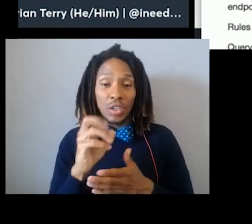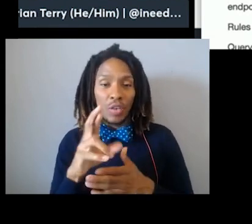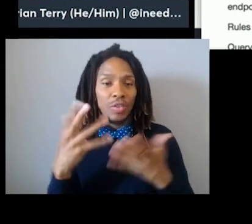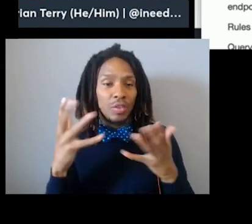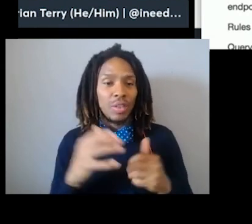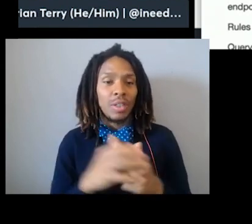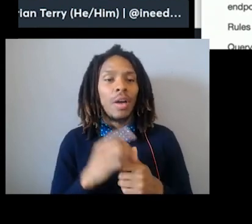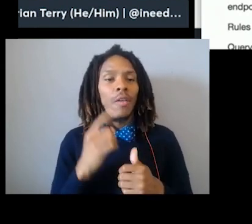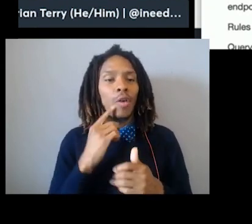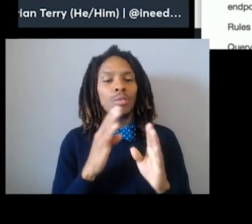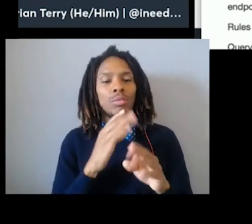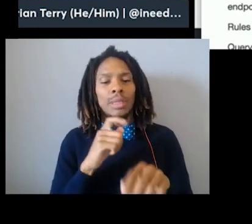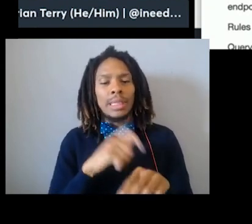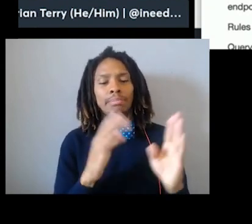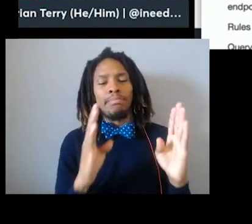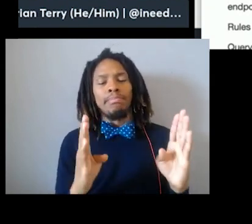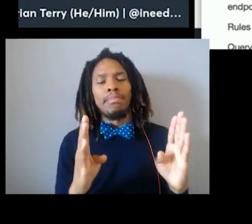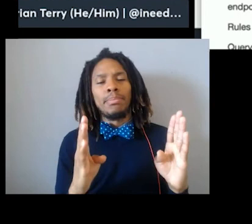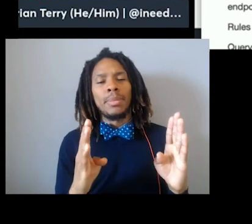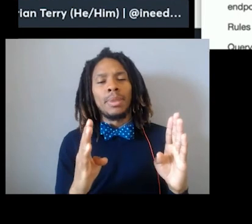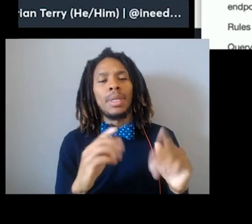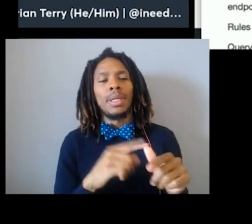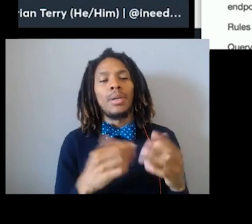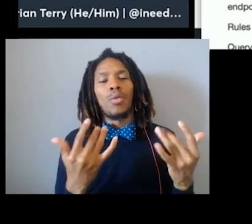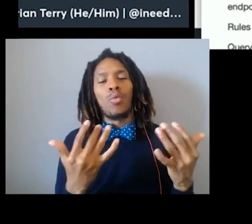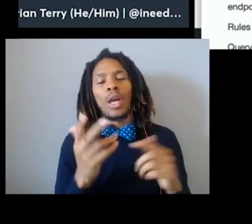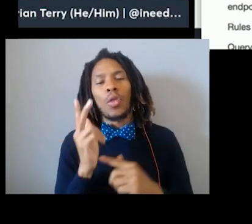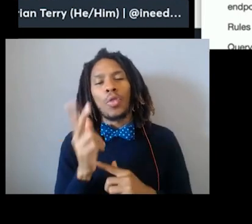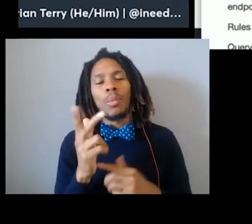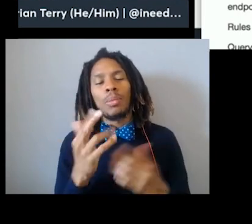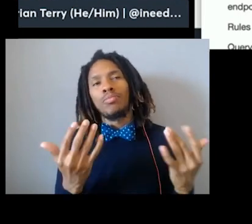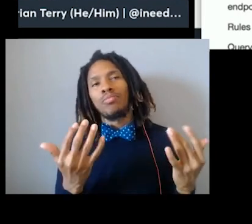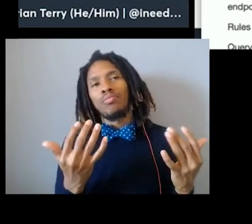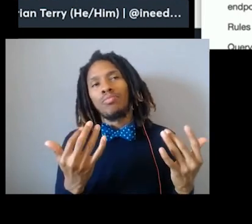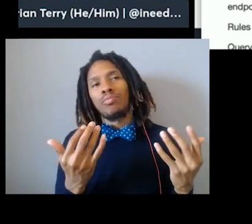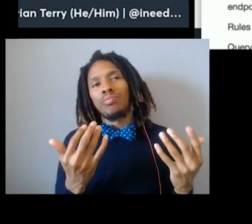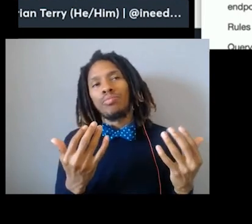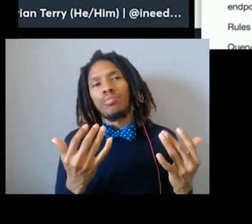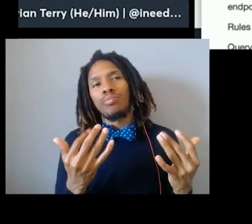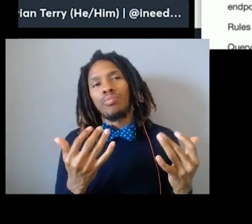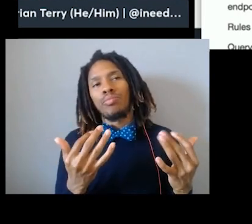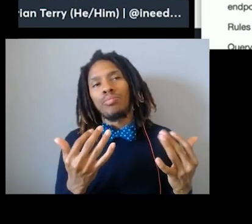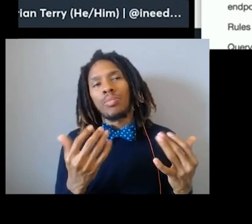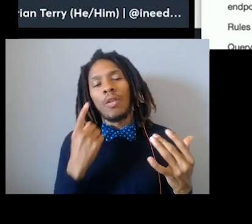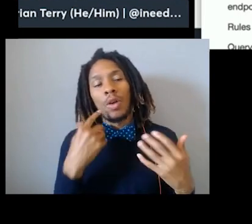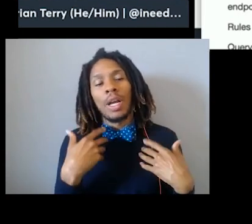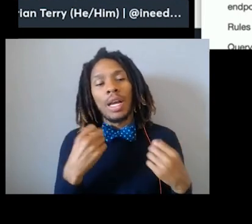And then, you essentially will wait three minutes for this health check to flip. So what will happen is,